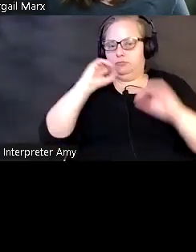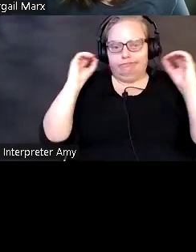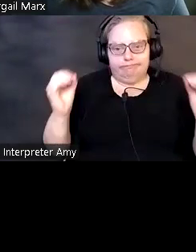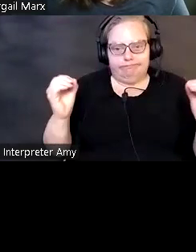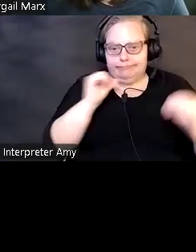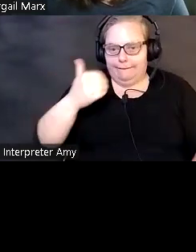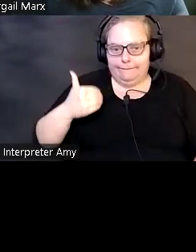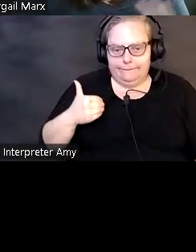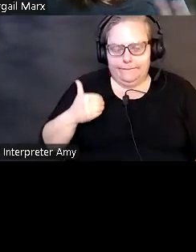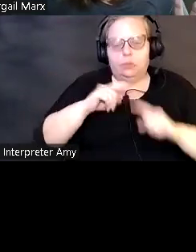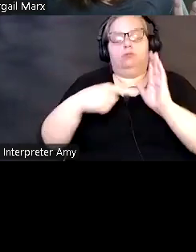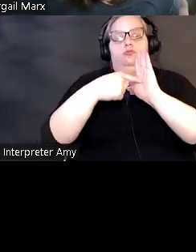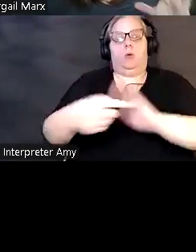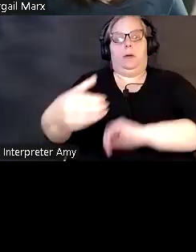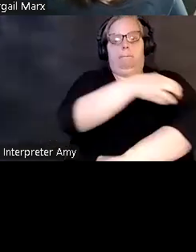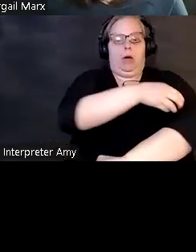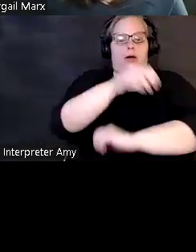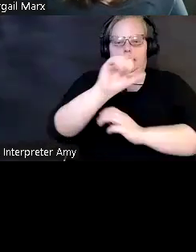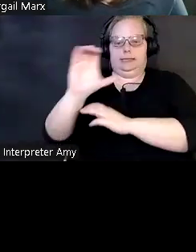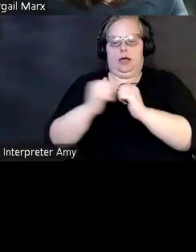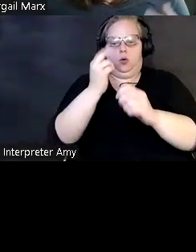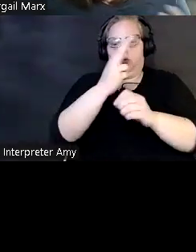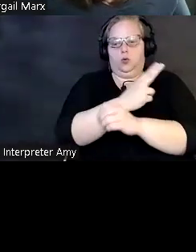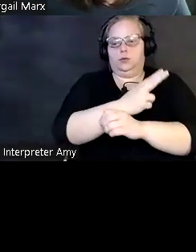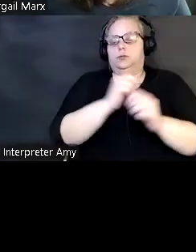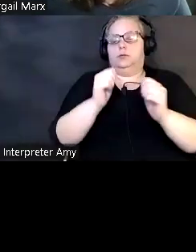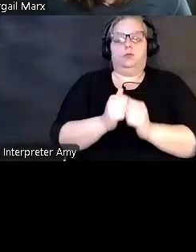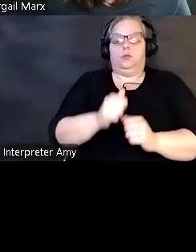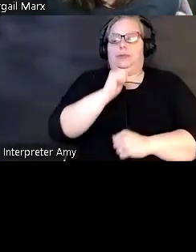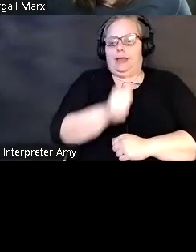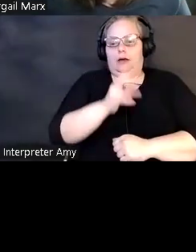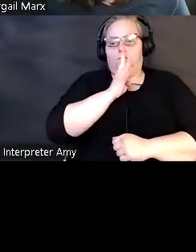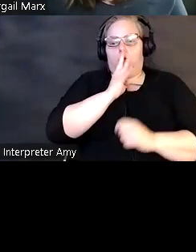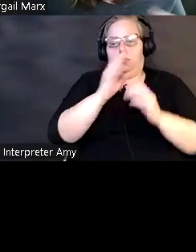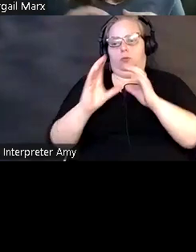of AAC through no verbal communication, but there is text about what the person